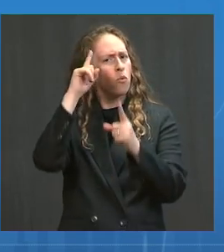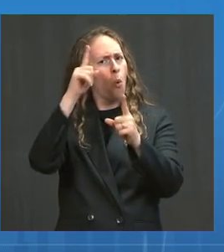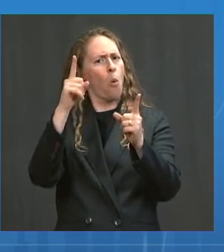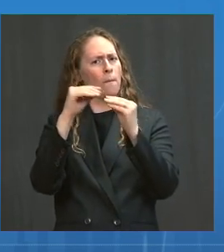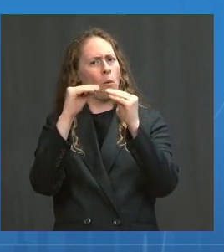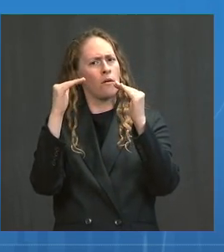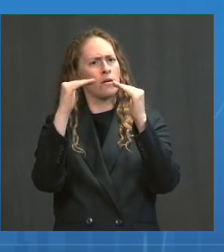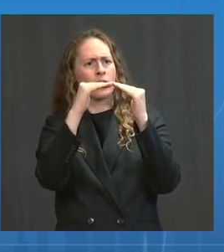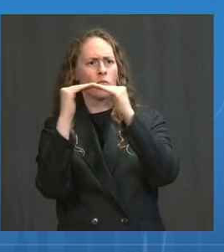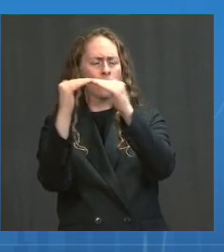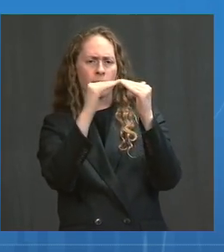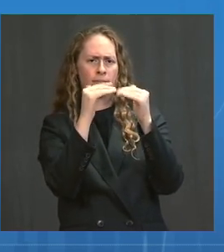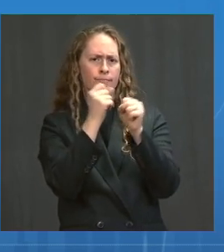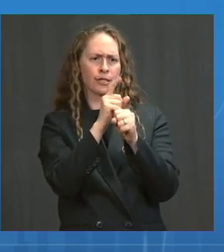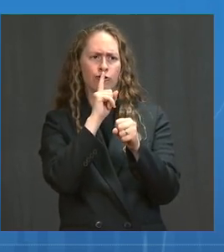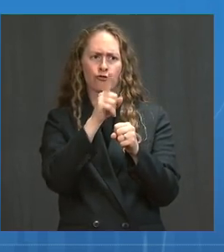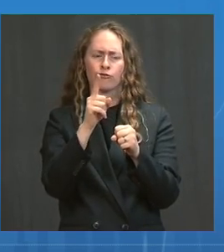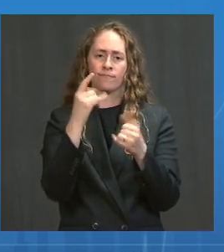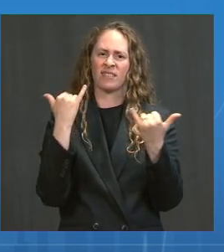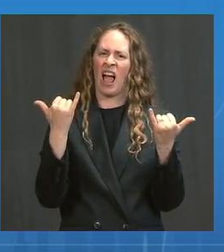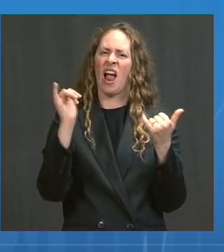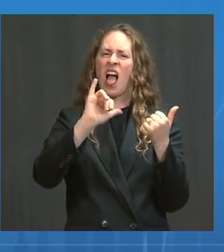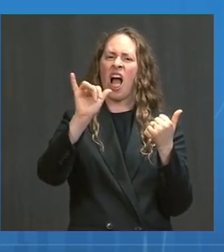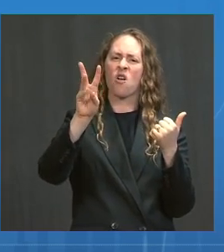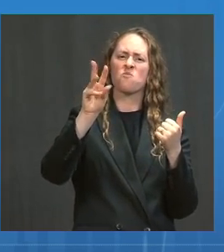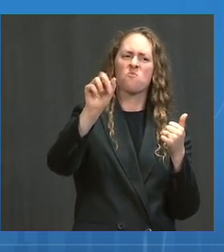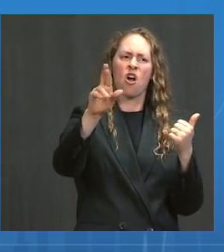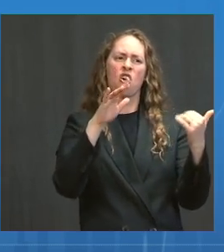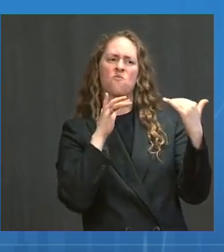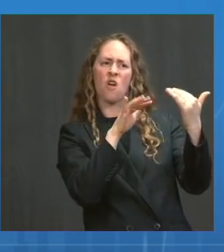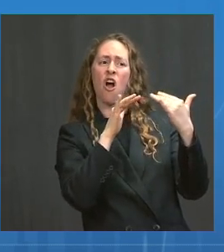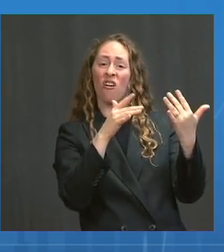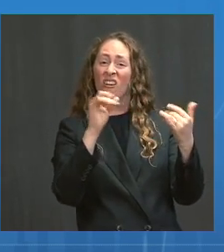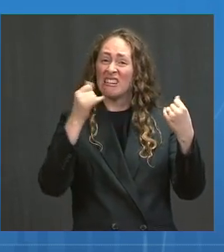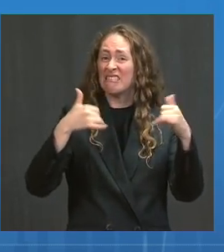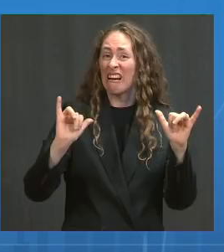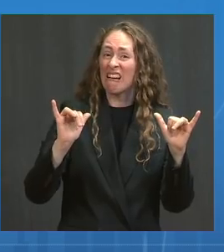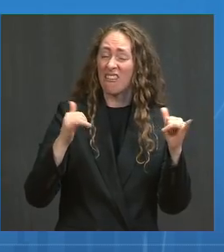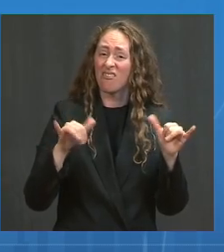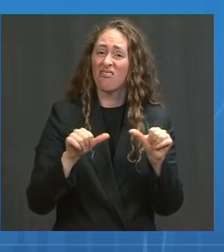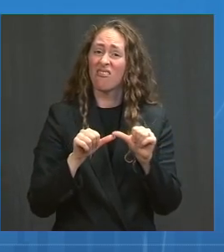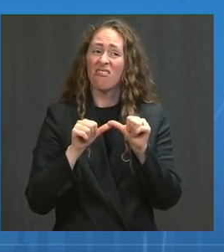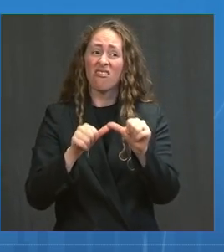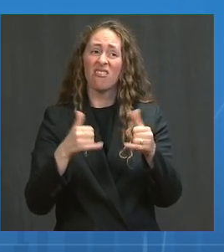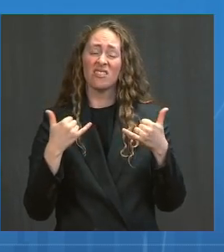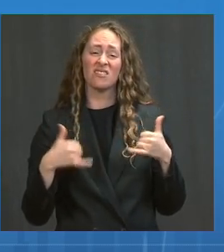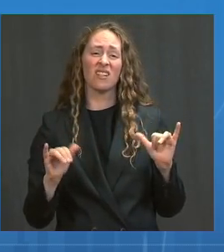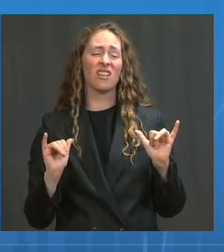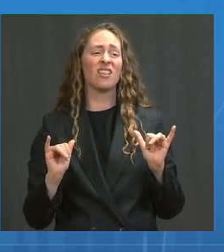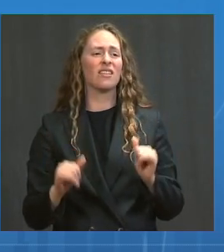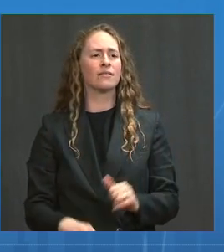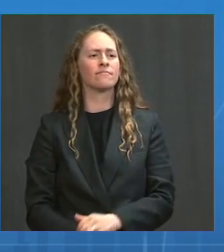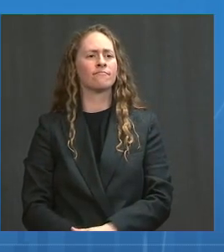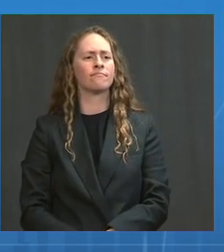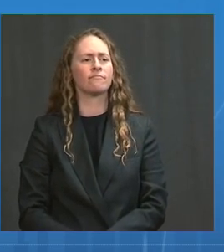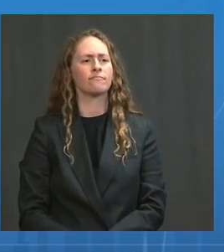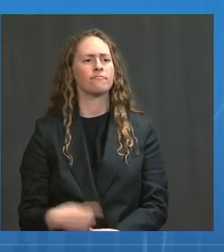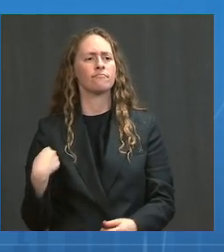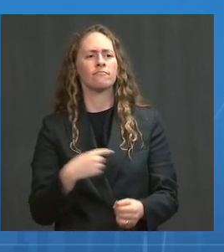wartime-like approach -- it continues. And the surge response teams are just another approach,